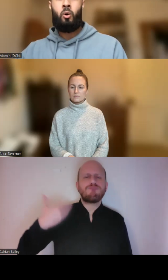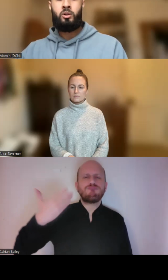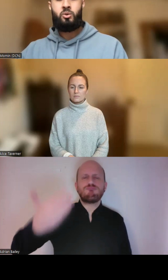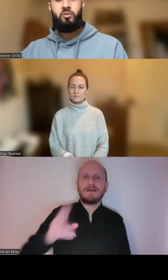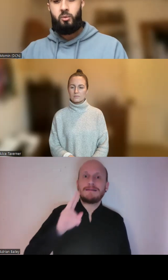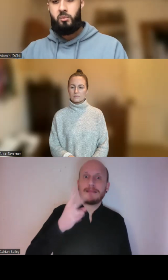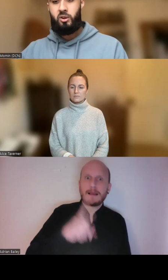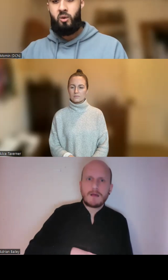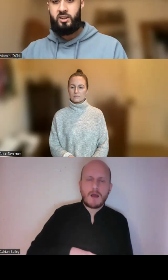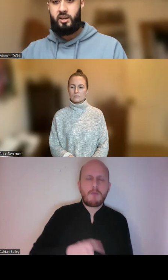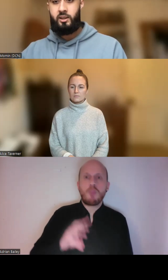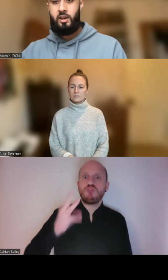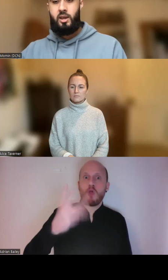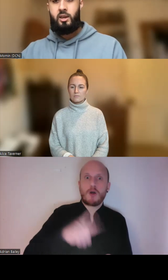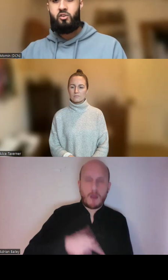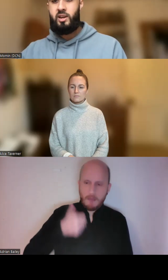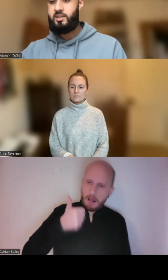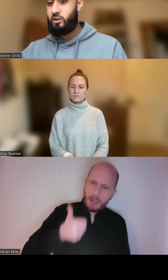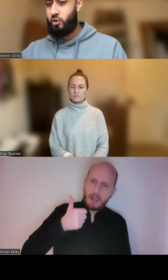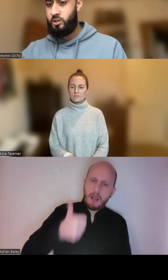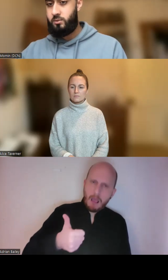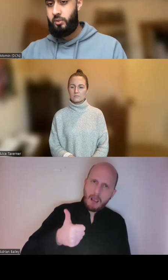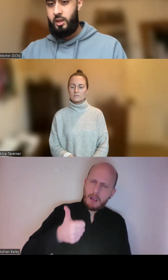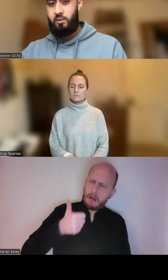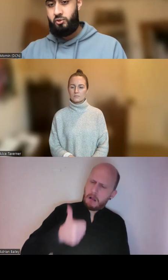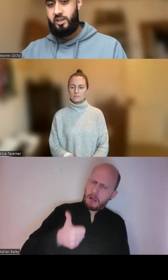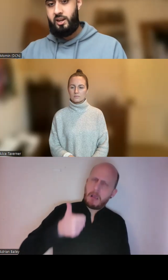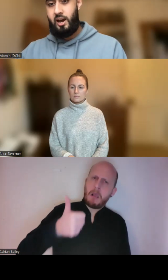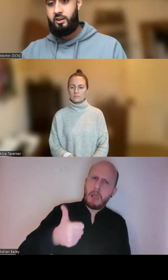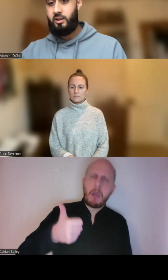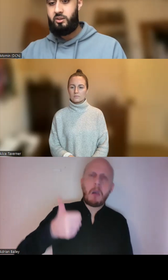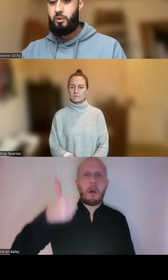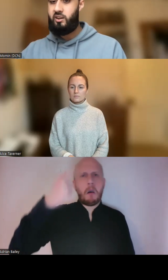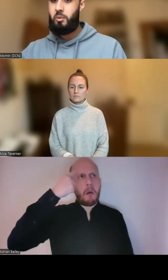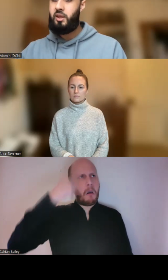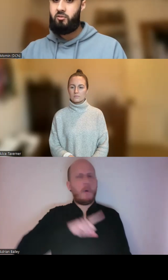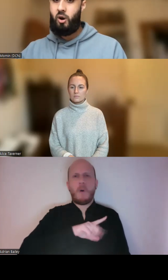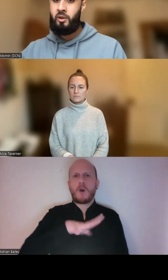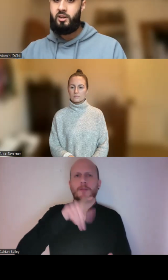Also if you've got people commenting, it creates that trust. If an ad and there's plenty of people that have commented